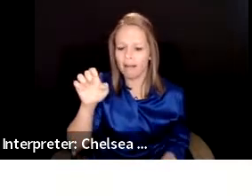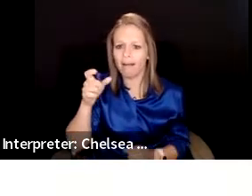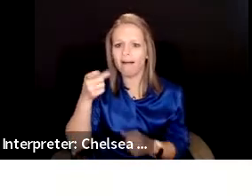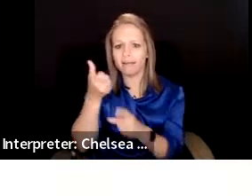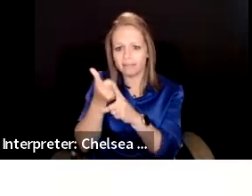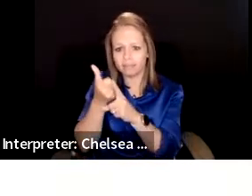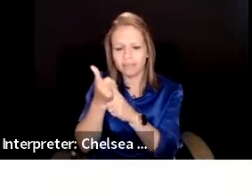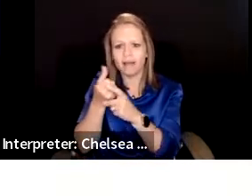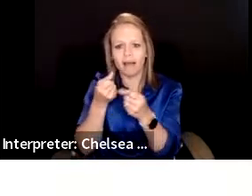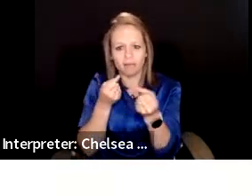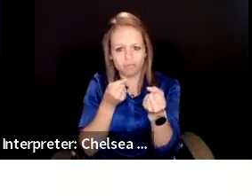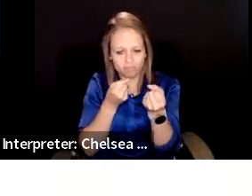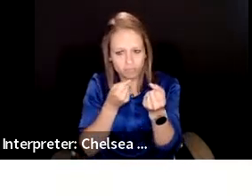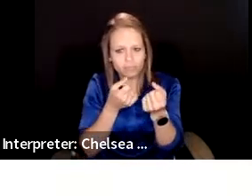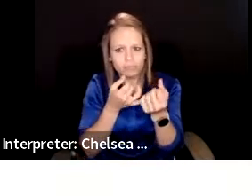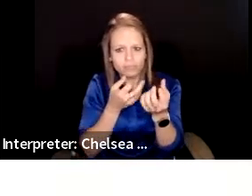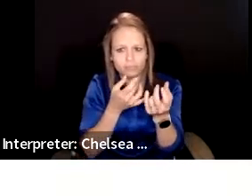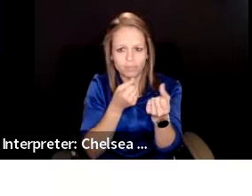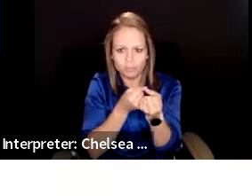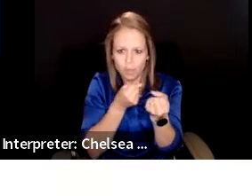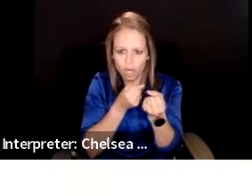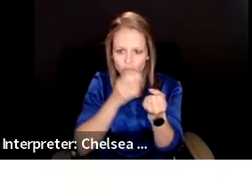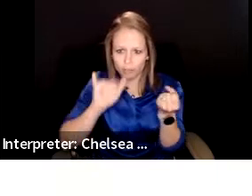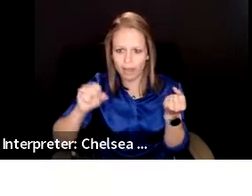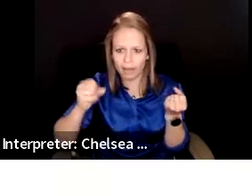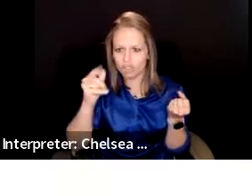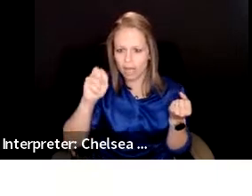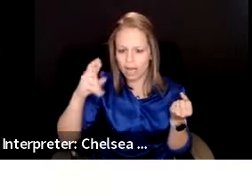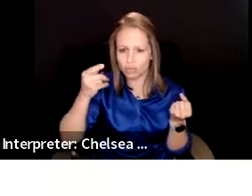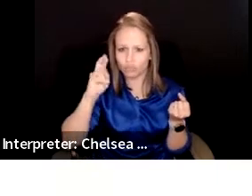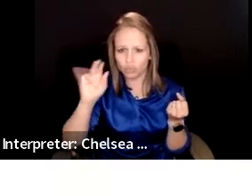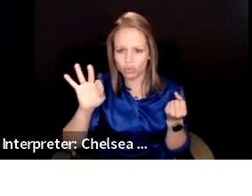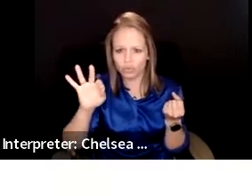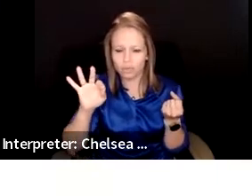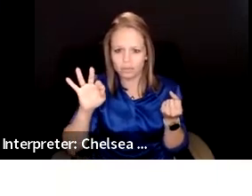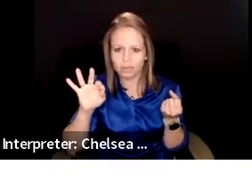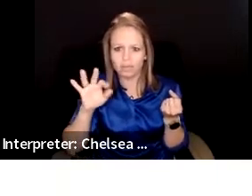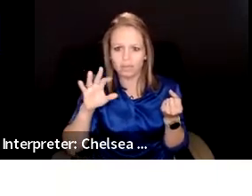and the Kentucky opioid response effort and our campaign started in March of this year. Moving onto some of the main goals.